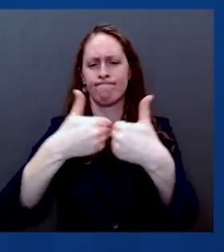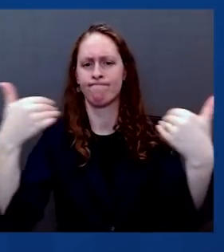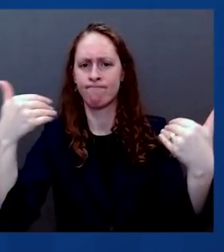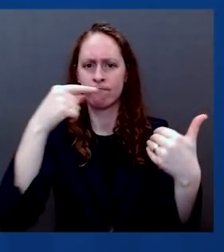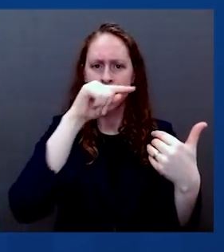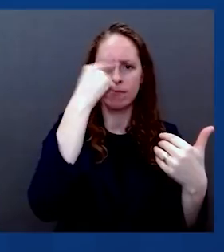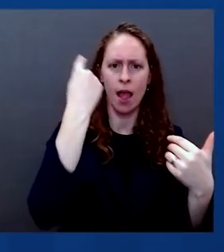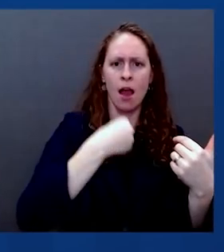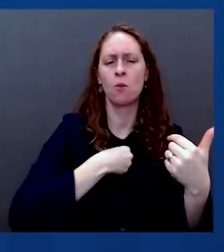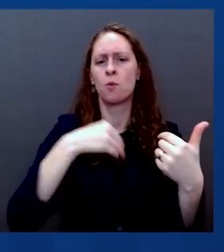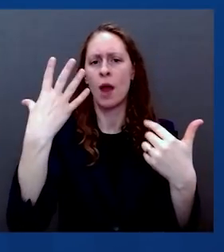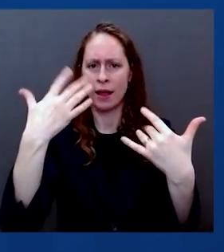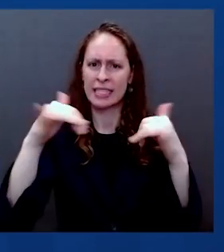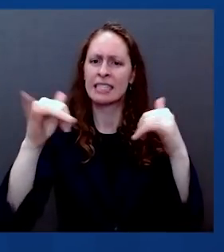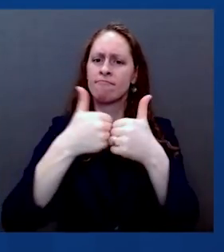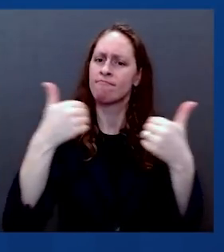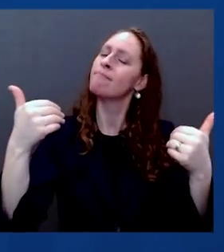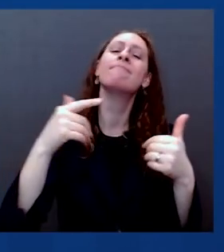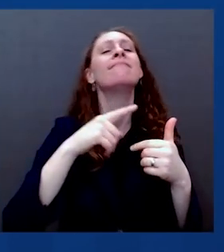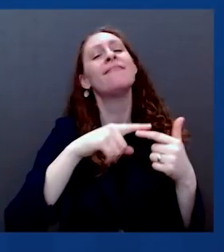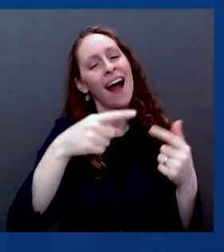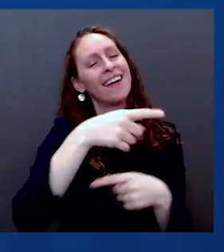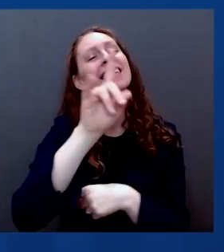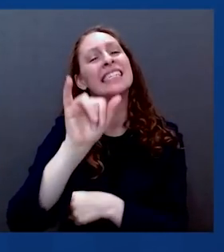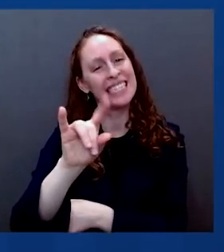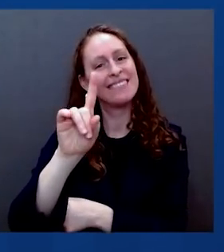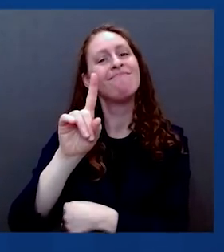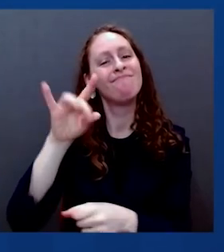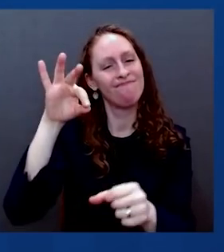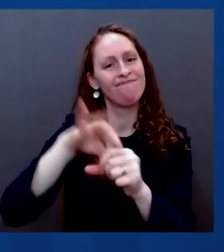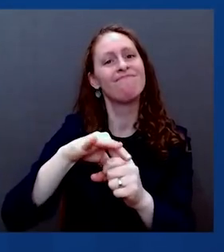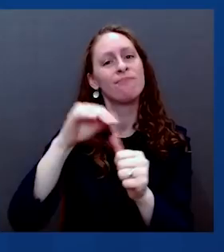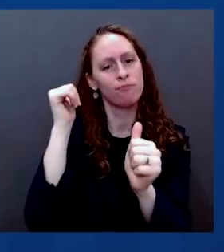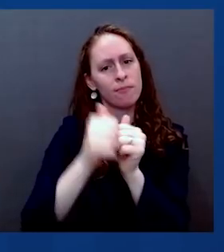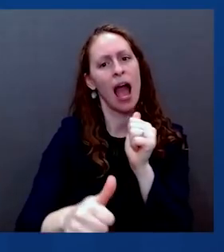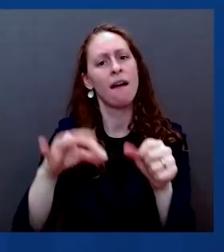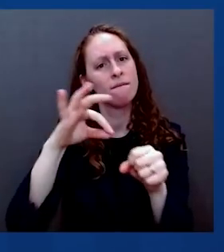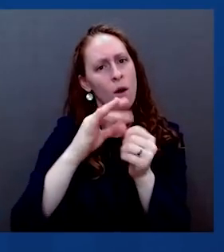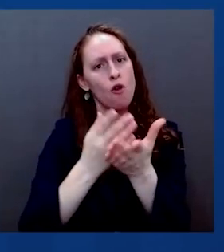Not a single Republican has displayed the courage